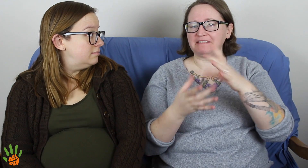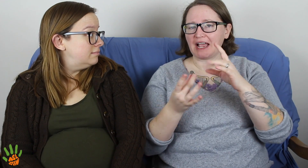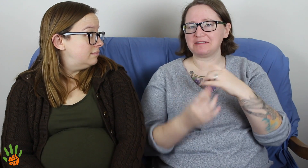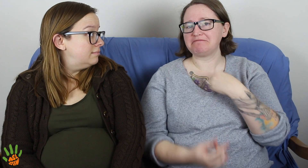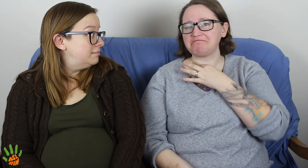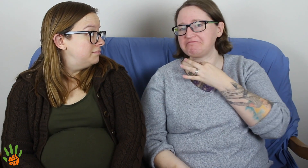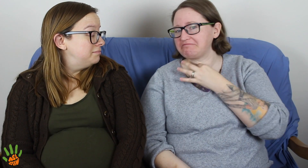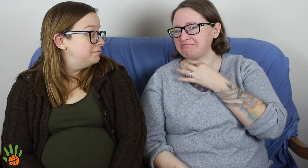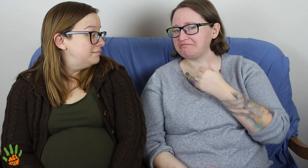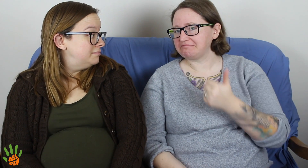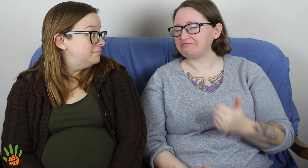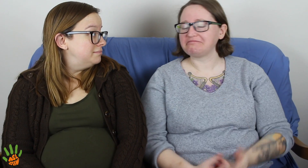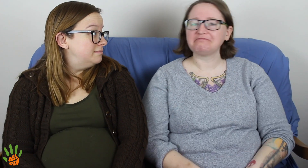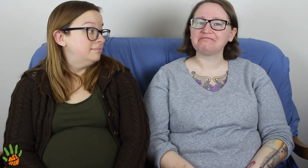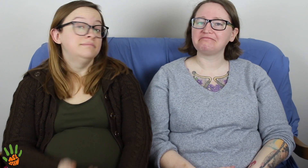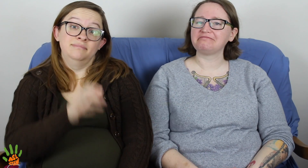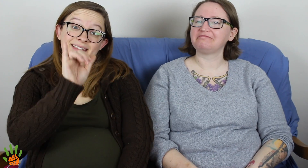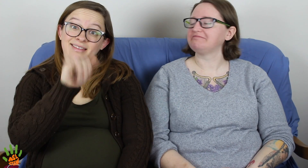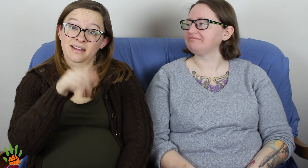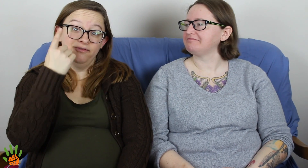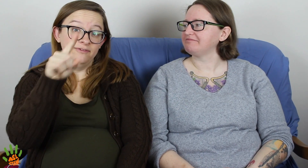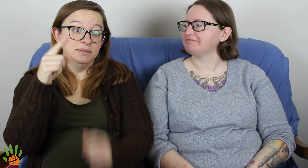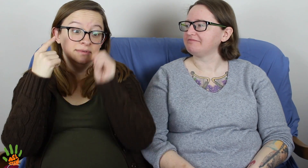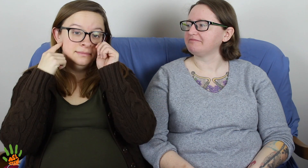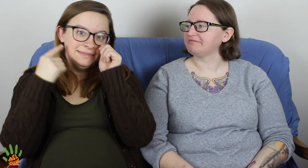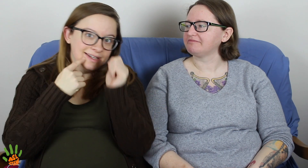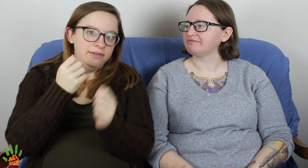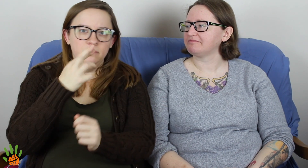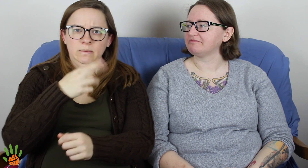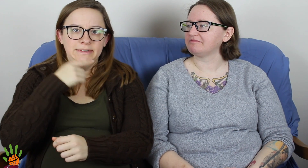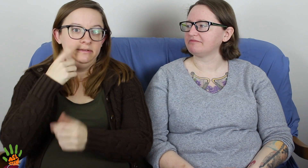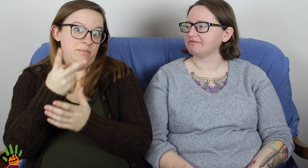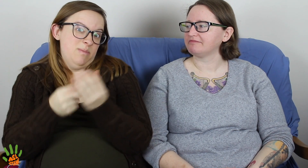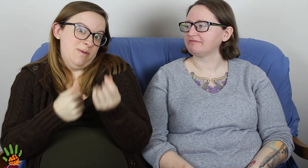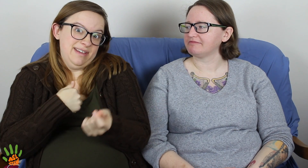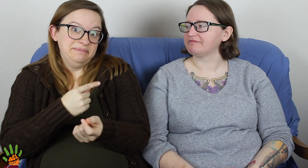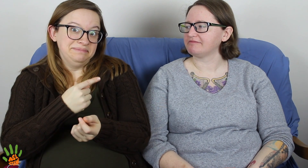So leave a comment, I'm curious. Right and that's whether you're D/deaf or hearing.